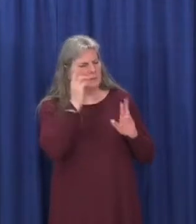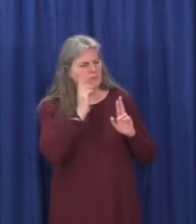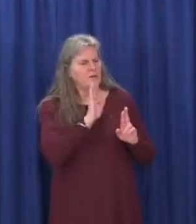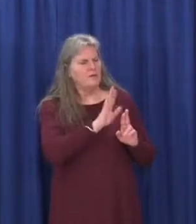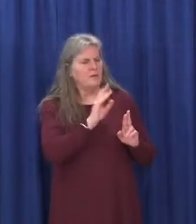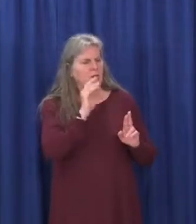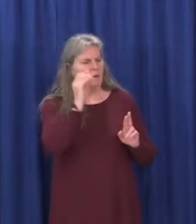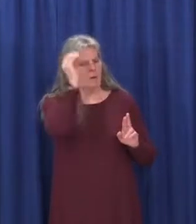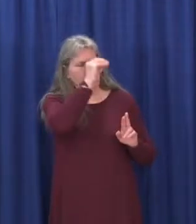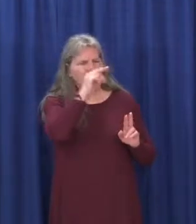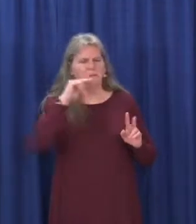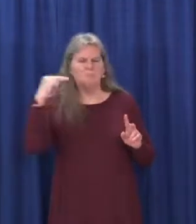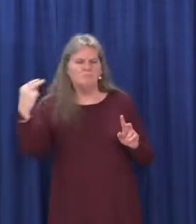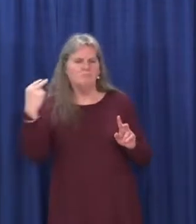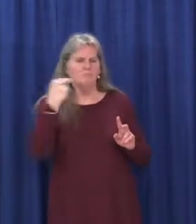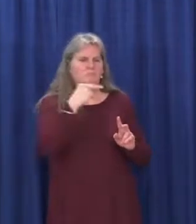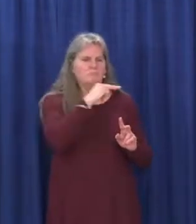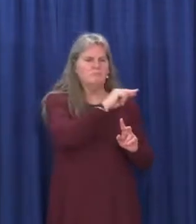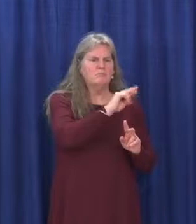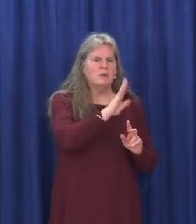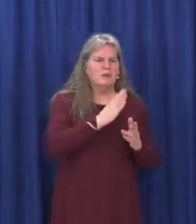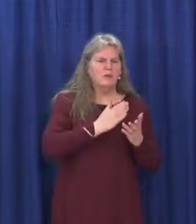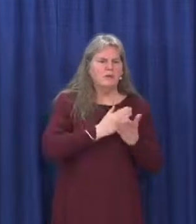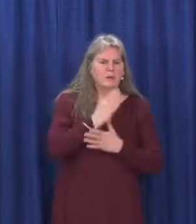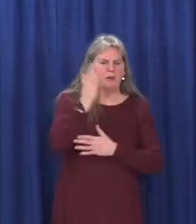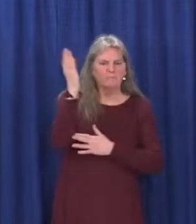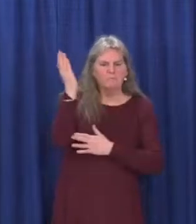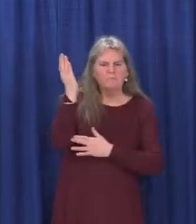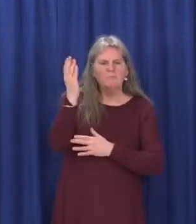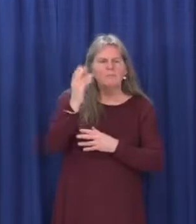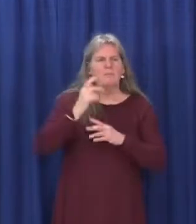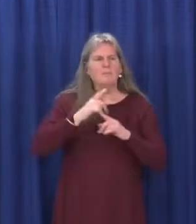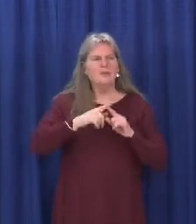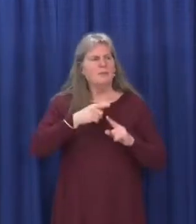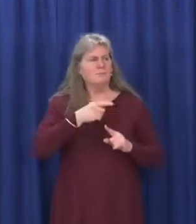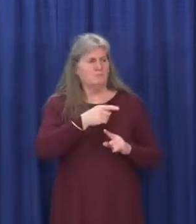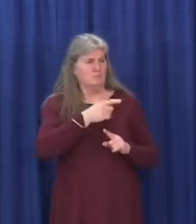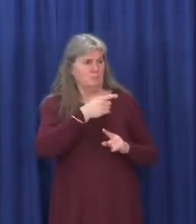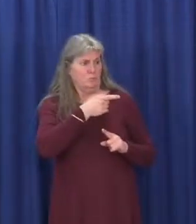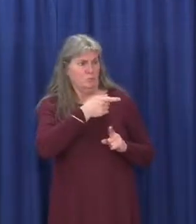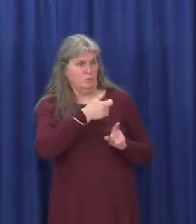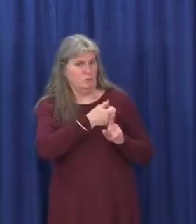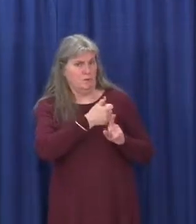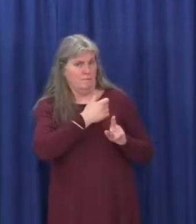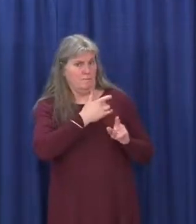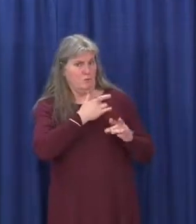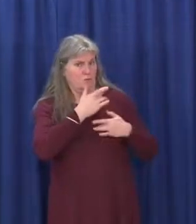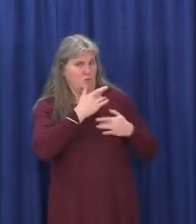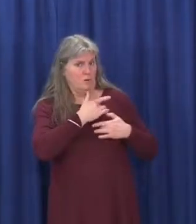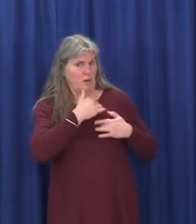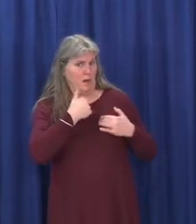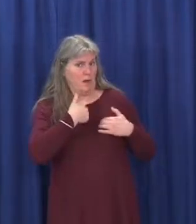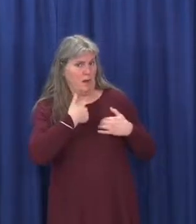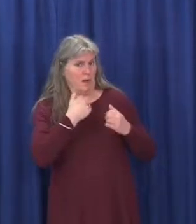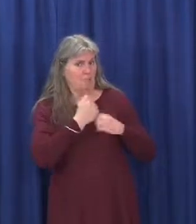able to voice it. Are you worried with what is going on right now with demonstration and all